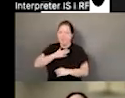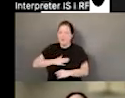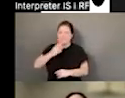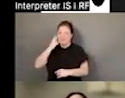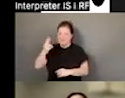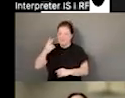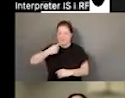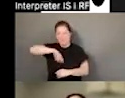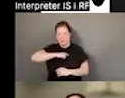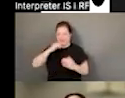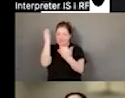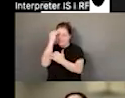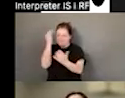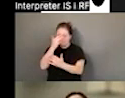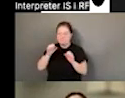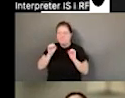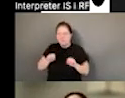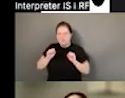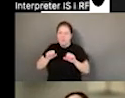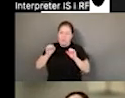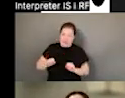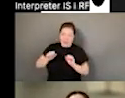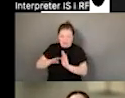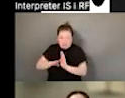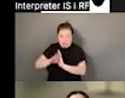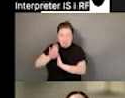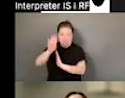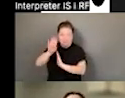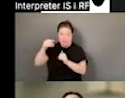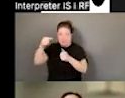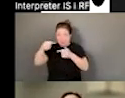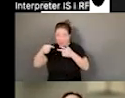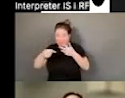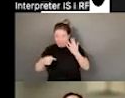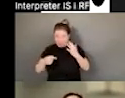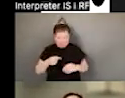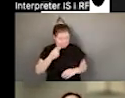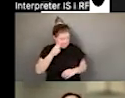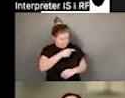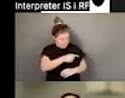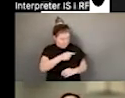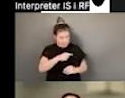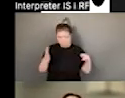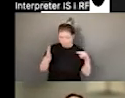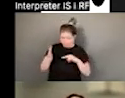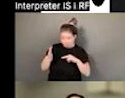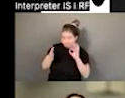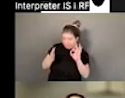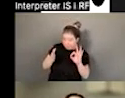developed if they could help users to interact with an interface. And to do this, we collaborated